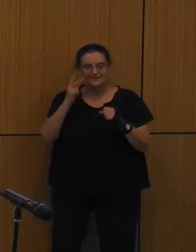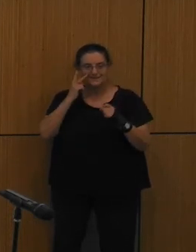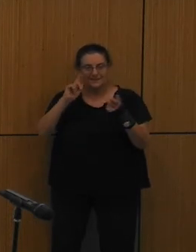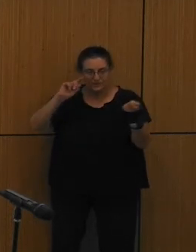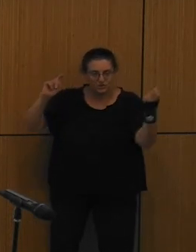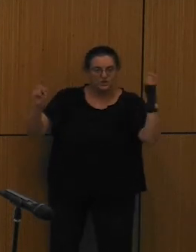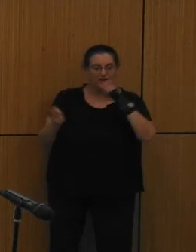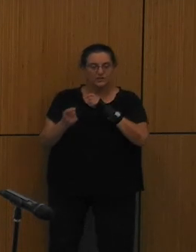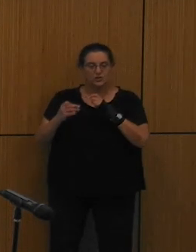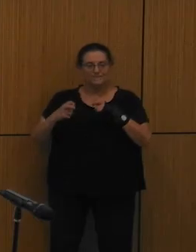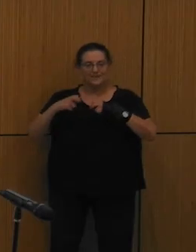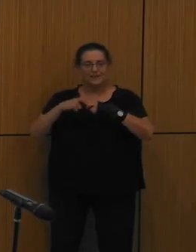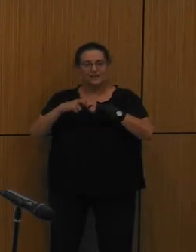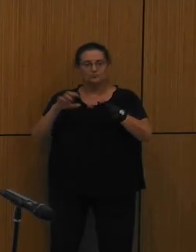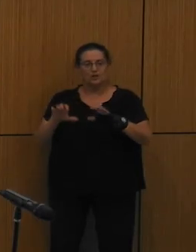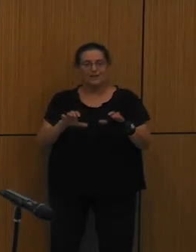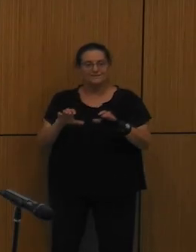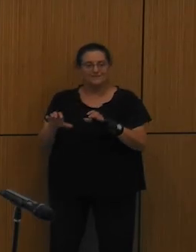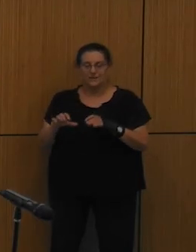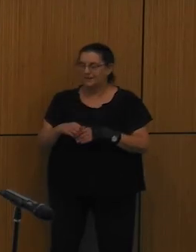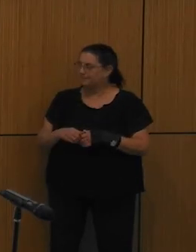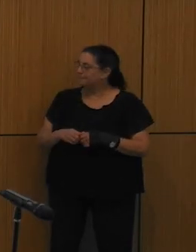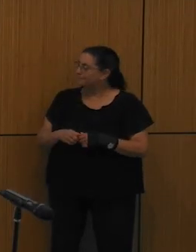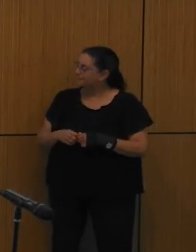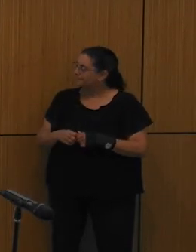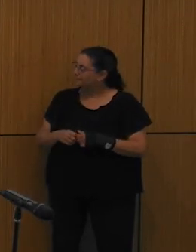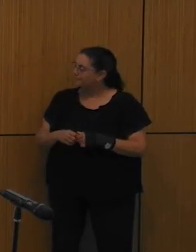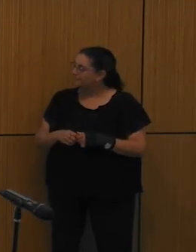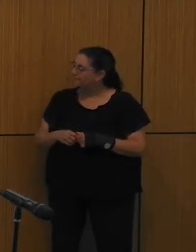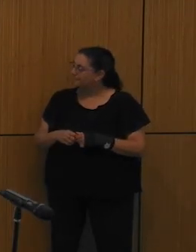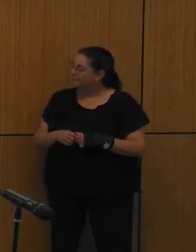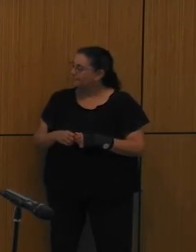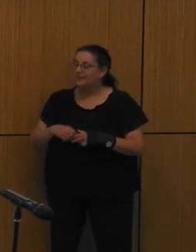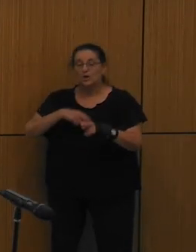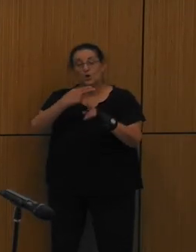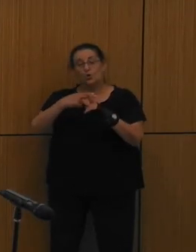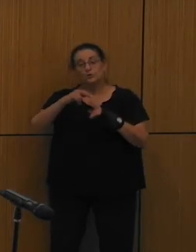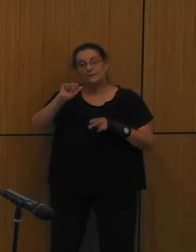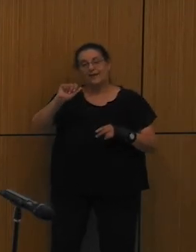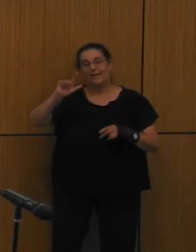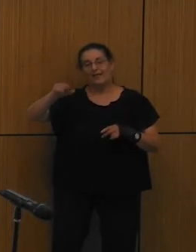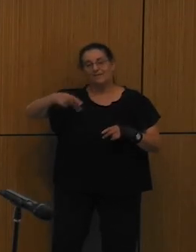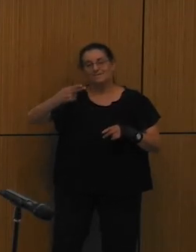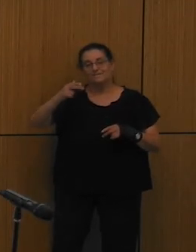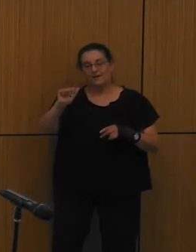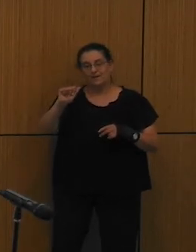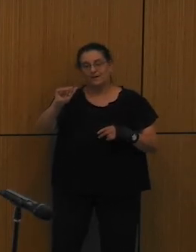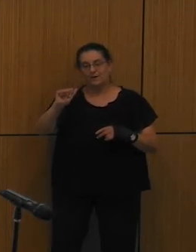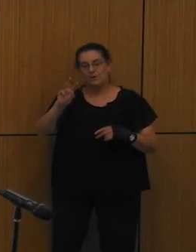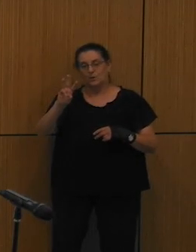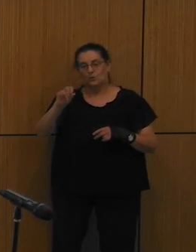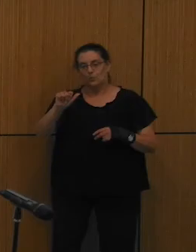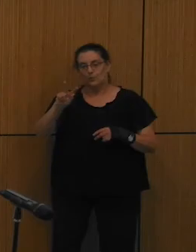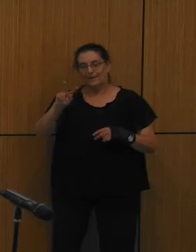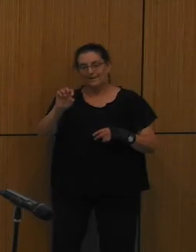in electrical activity, specifically in what's called the alpha wave. Right? This relates to sort of, relaxation,